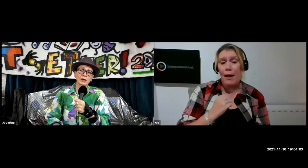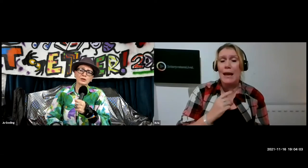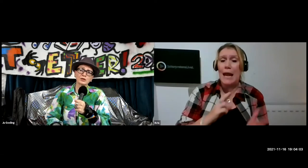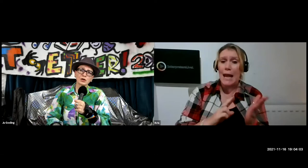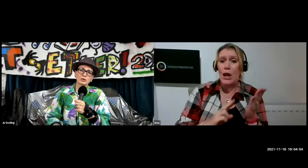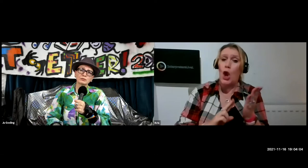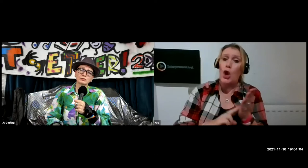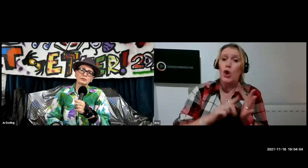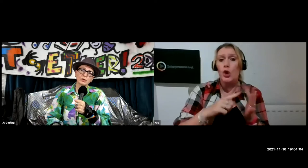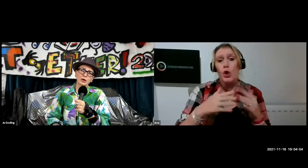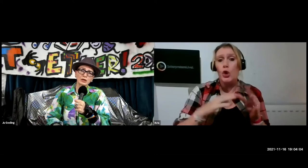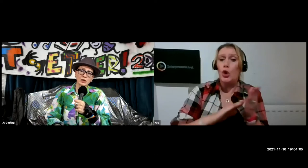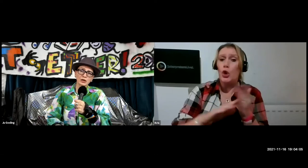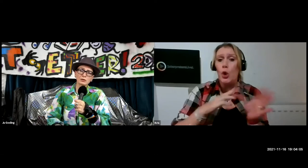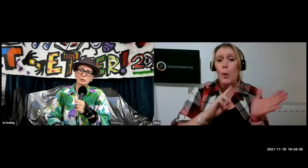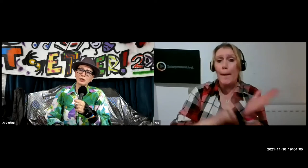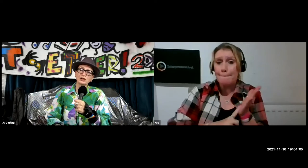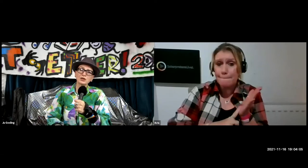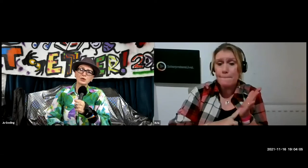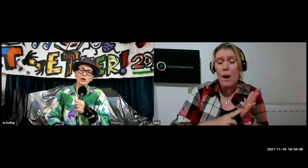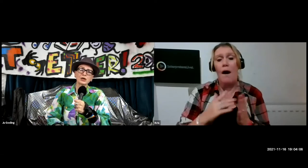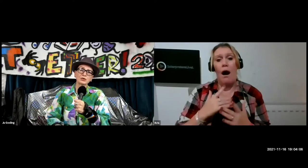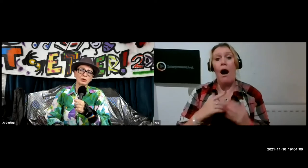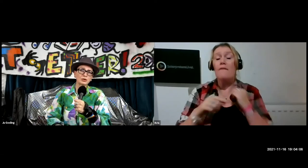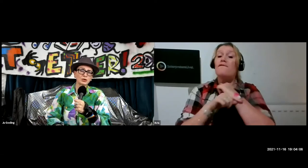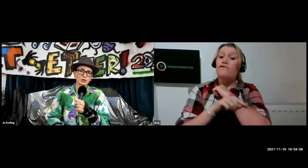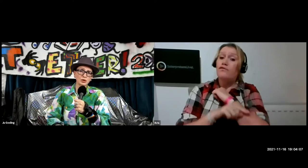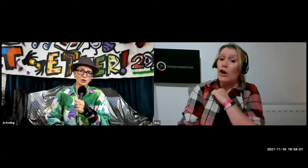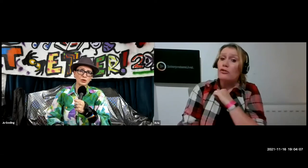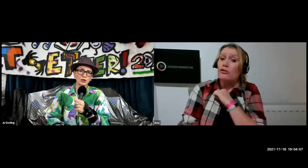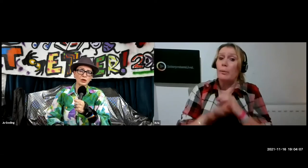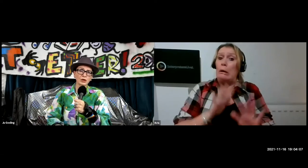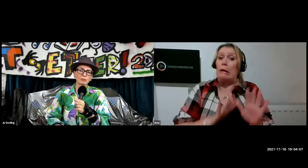So, I would like to play you The Month of June by